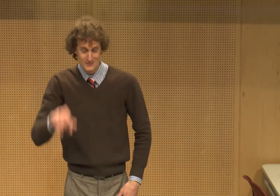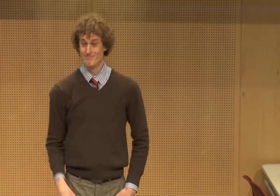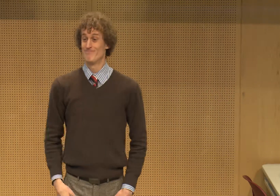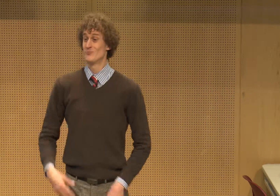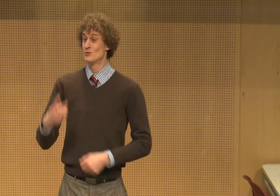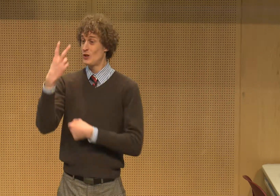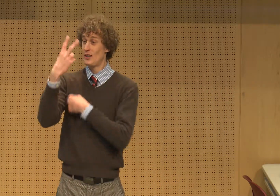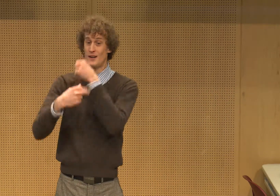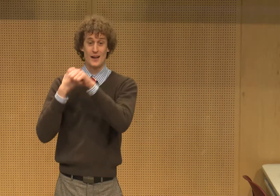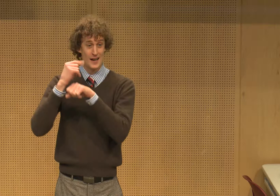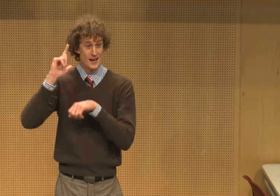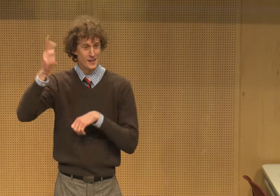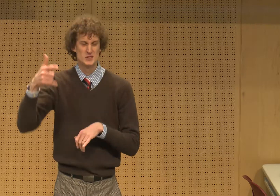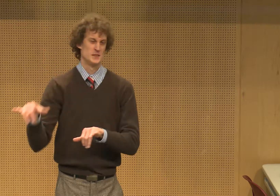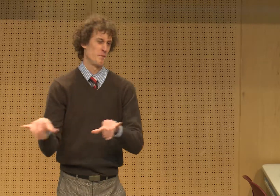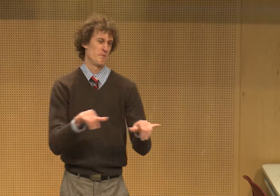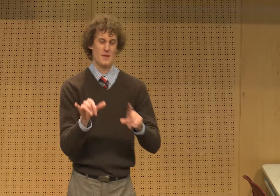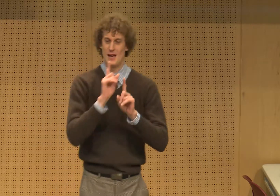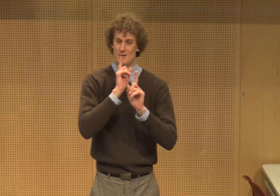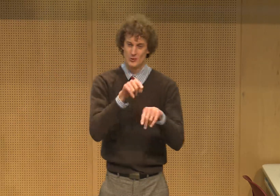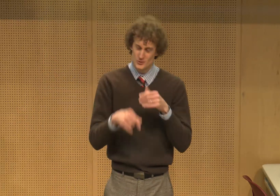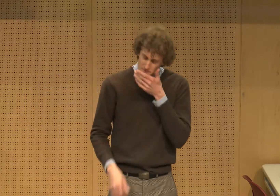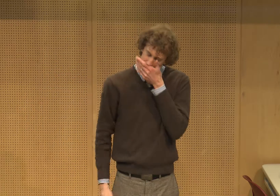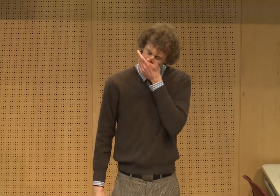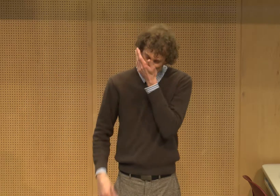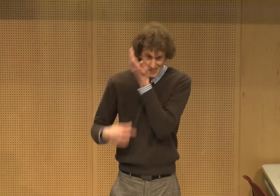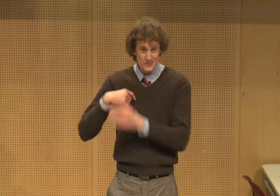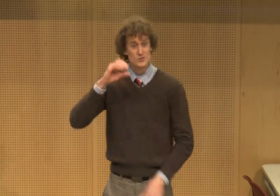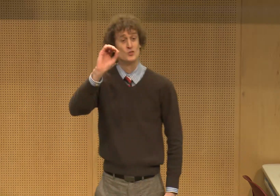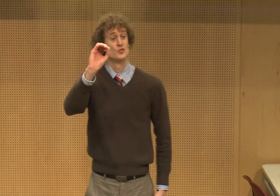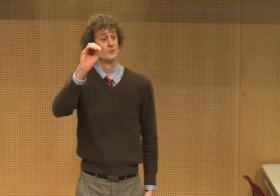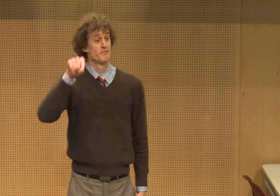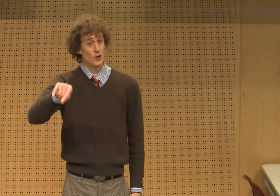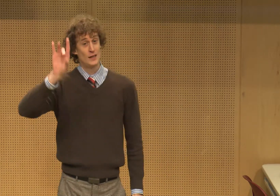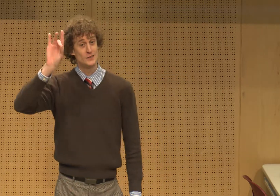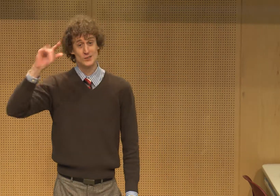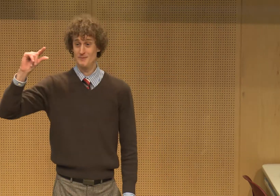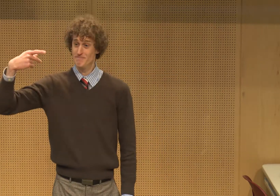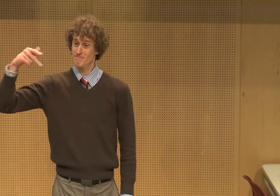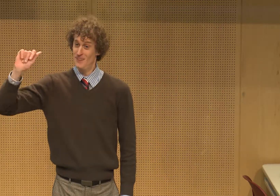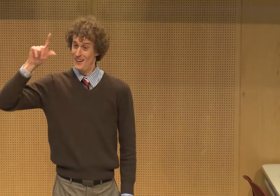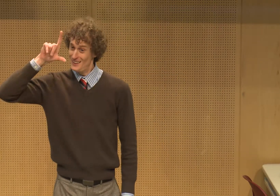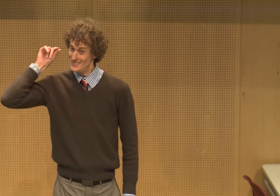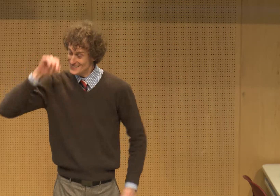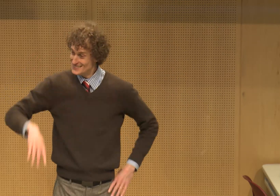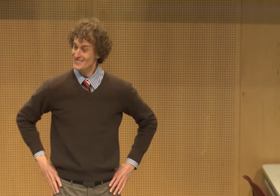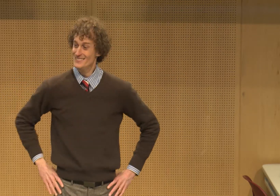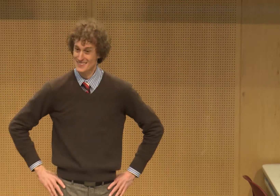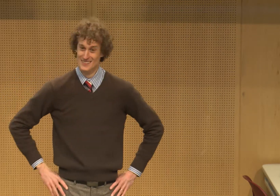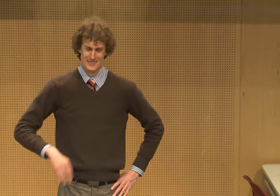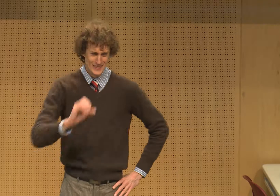So I decided to transfer to Gallaudet and try that. Two years later, again, not ready for school.